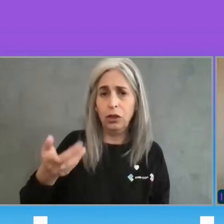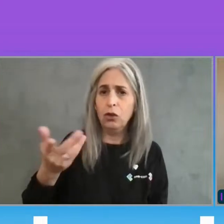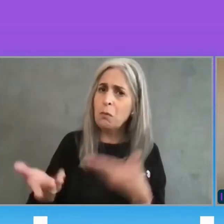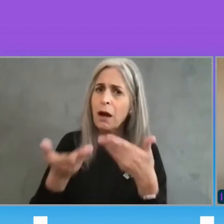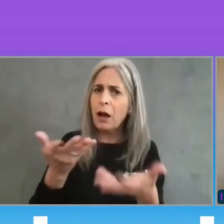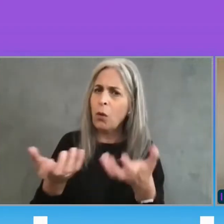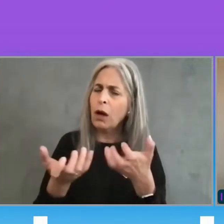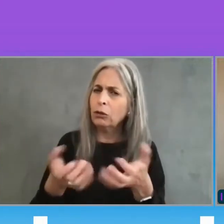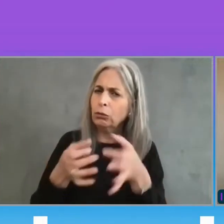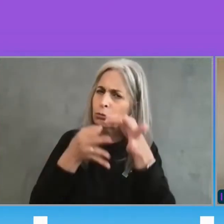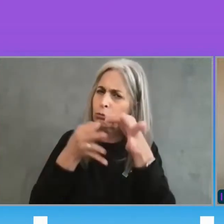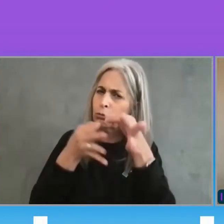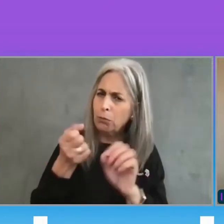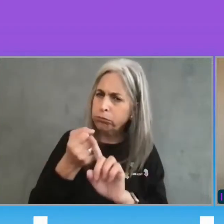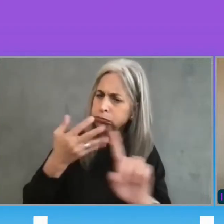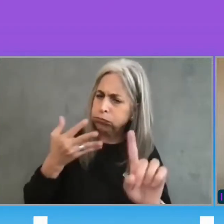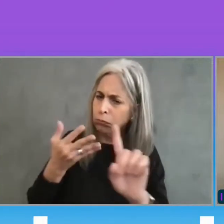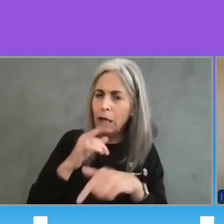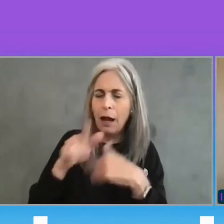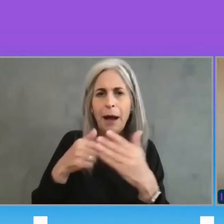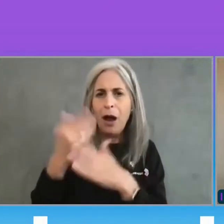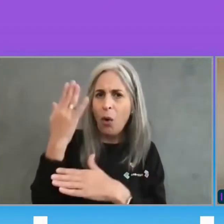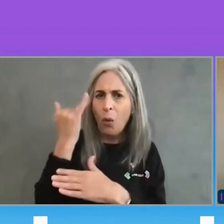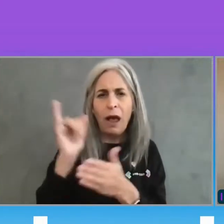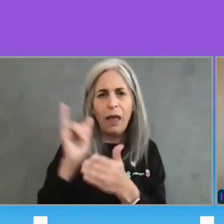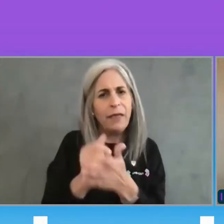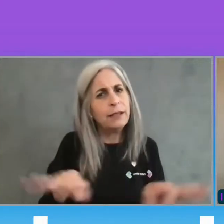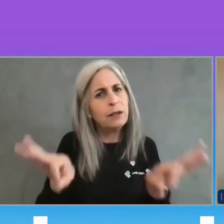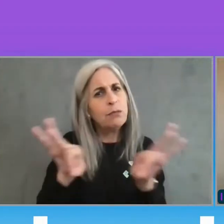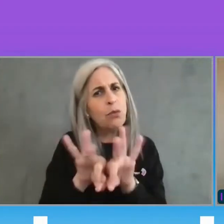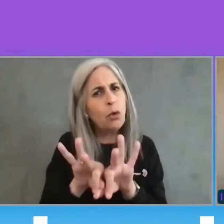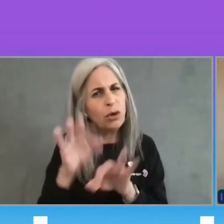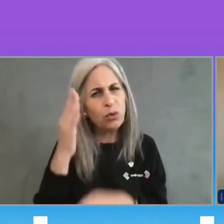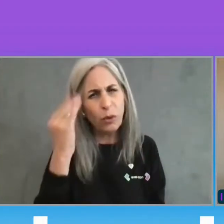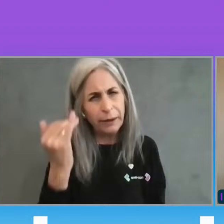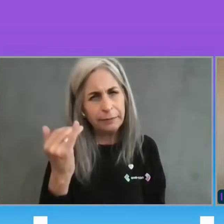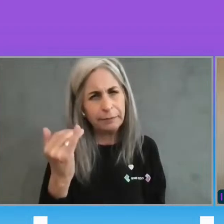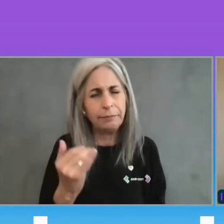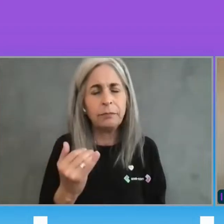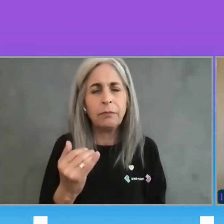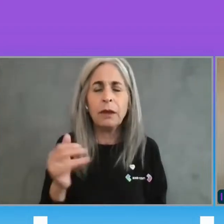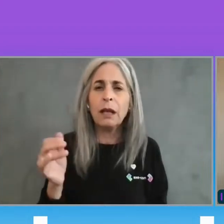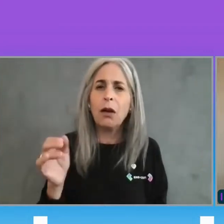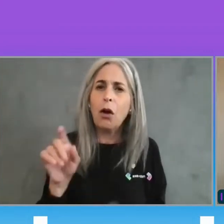may want to explain a little bit